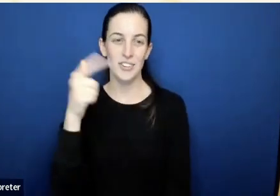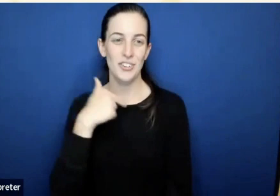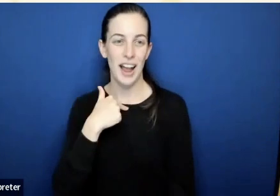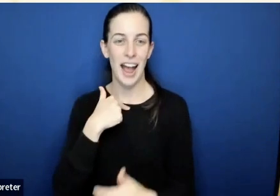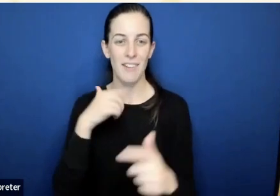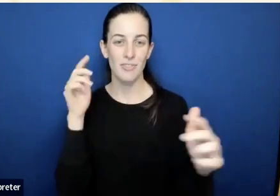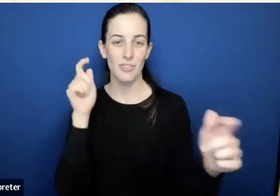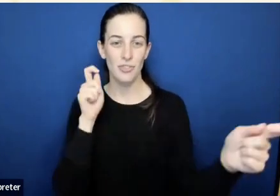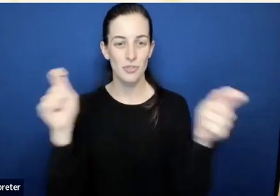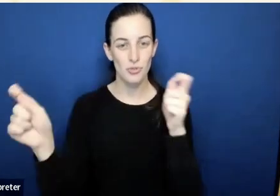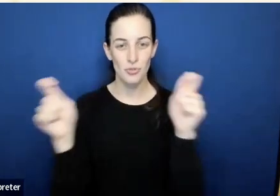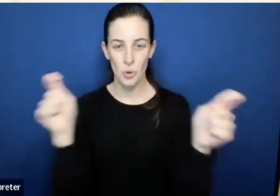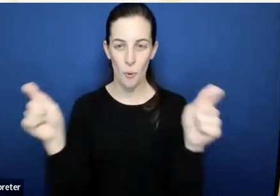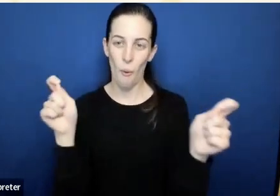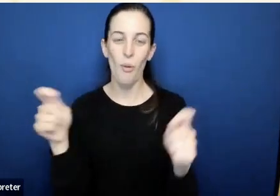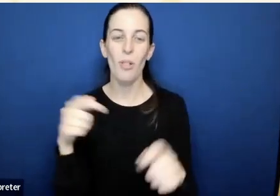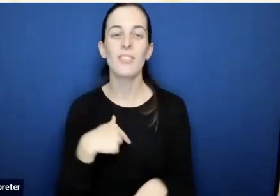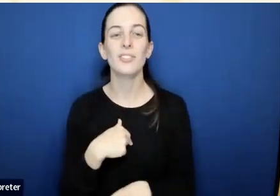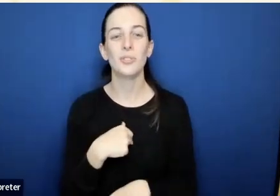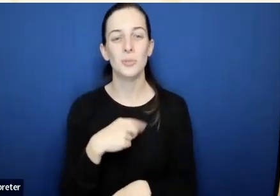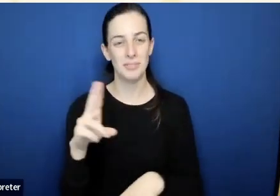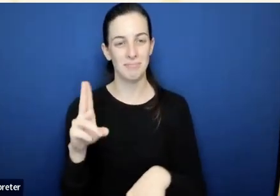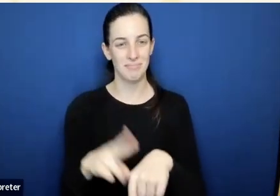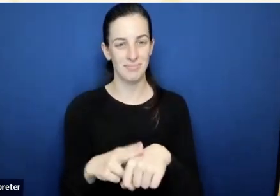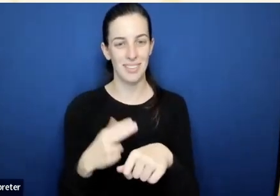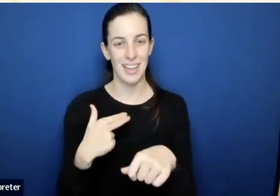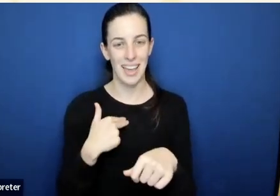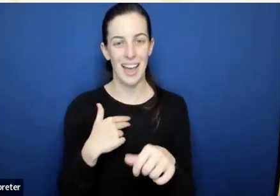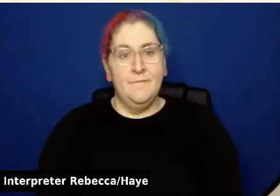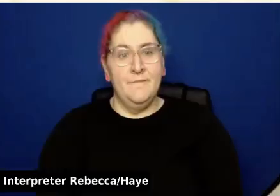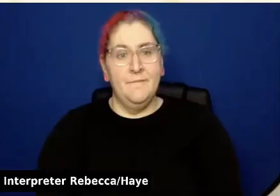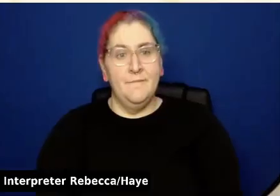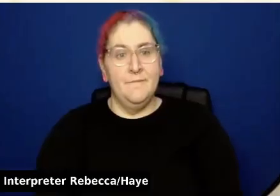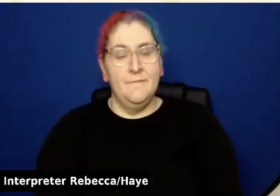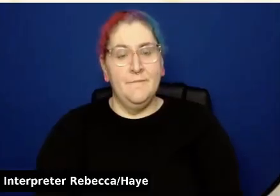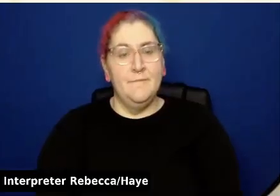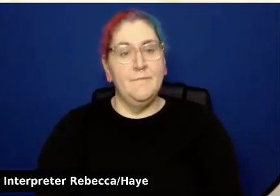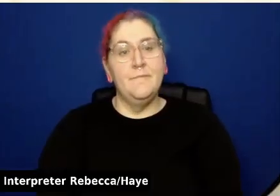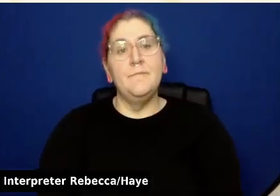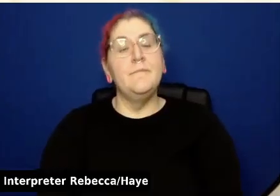with native input element having type as role as range.